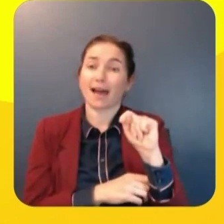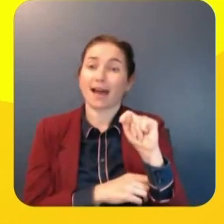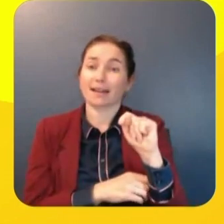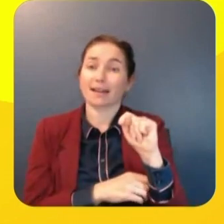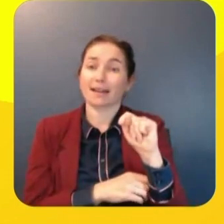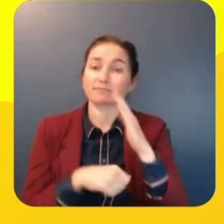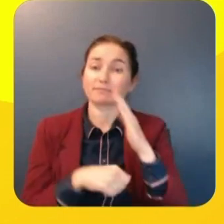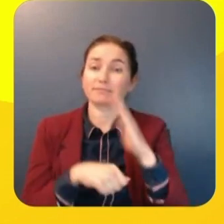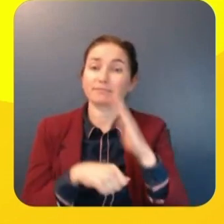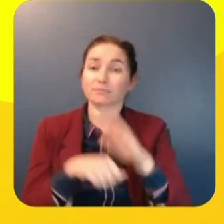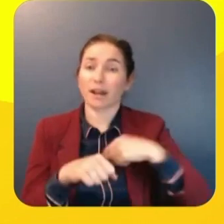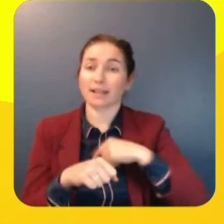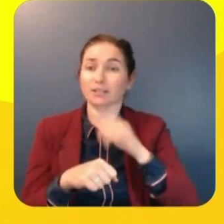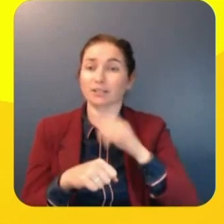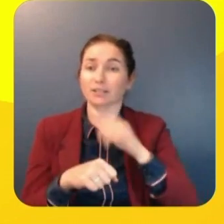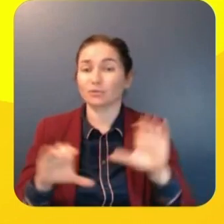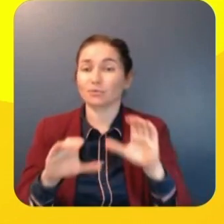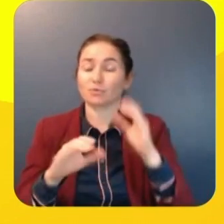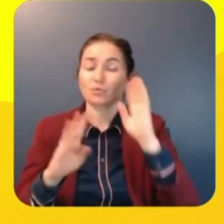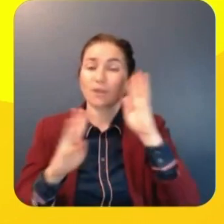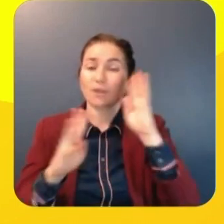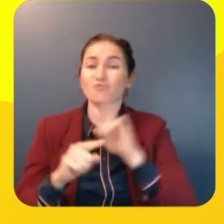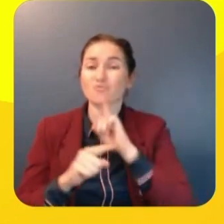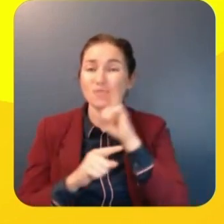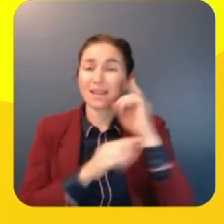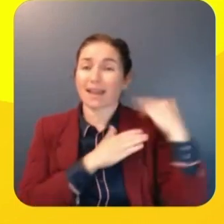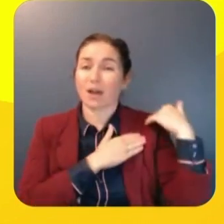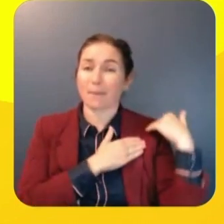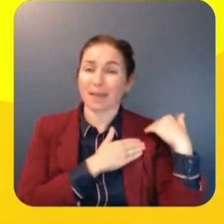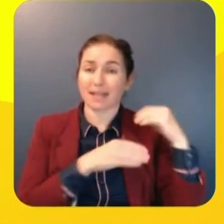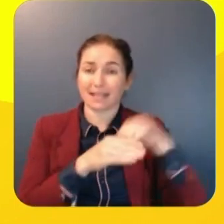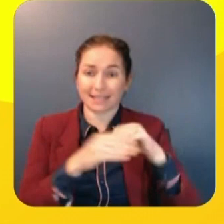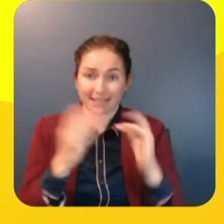in tech and hence the Tech Accountability Coalition was born.